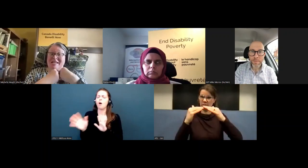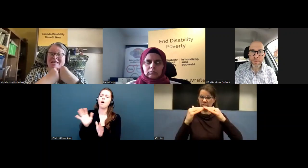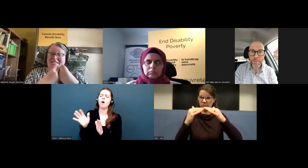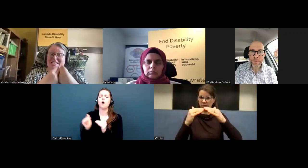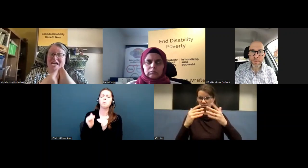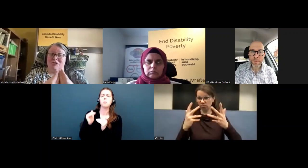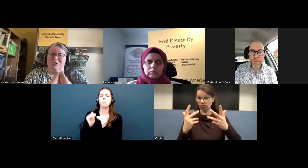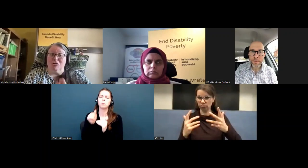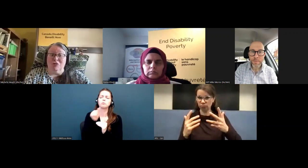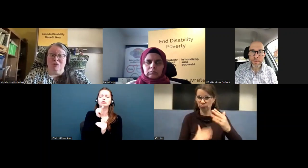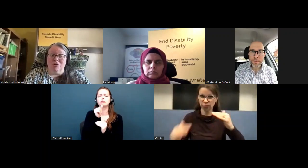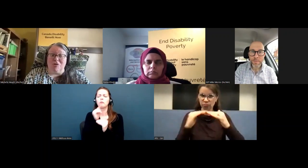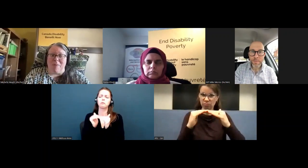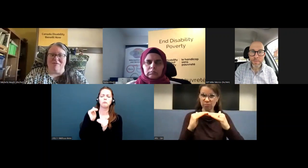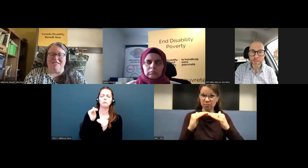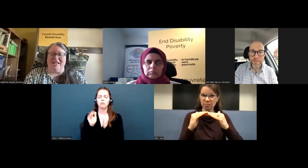IS TO GET TO THE POVERTY.